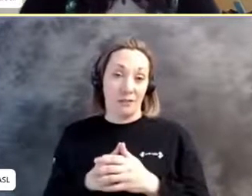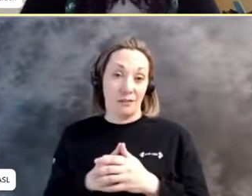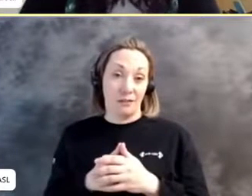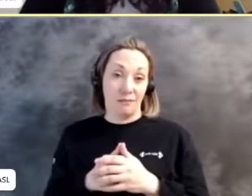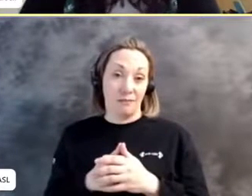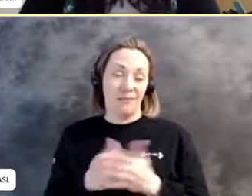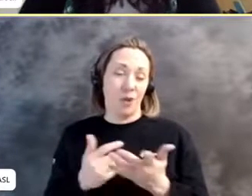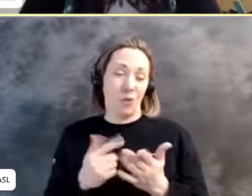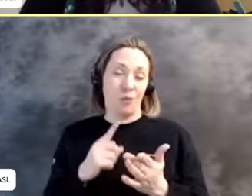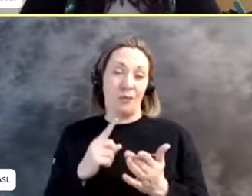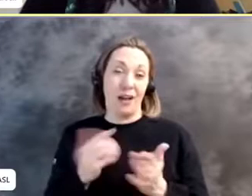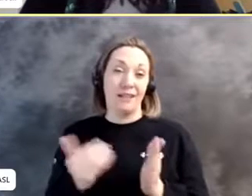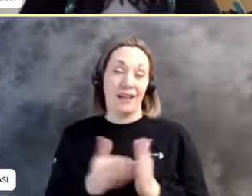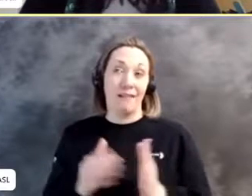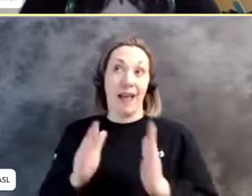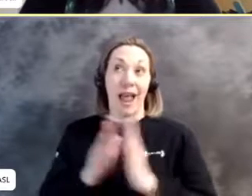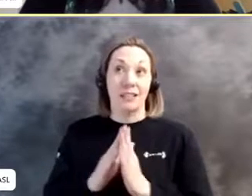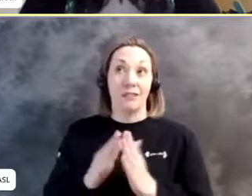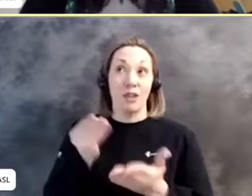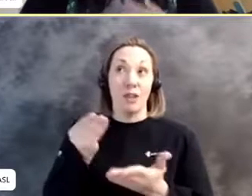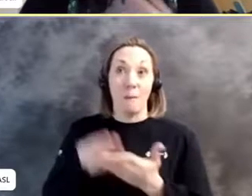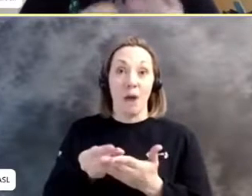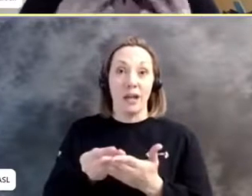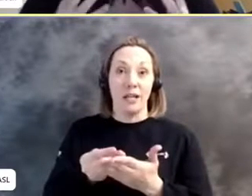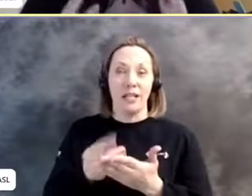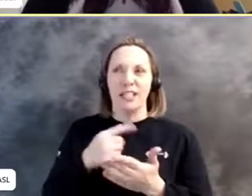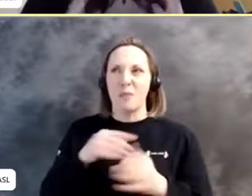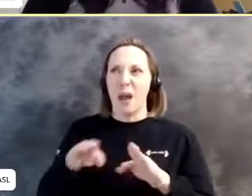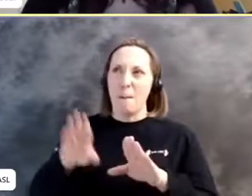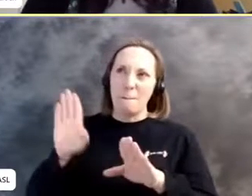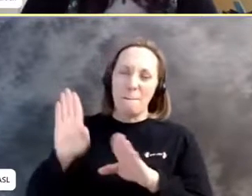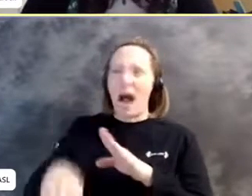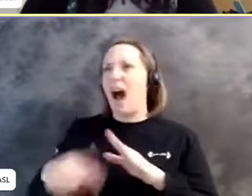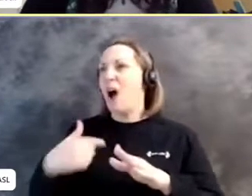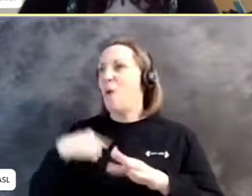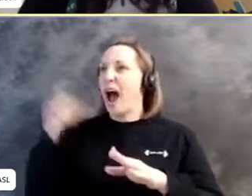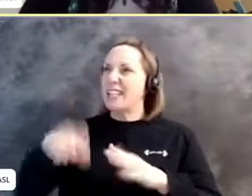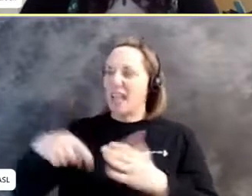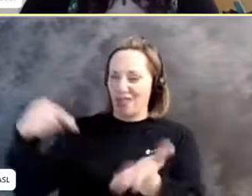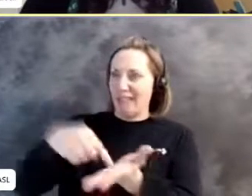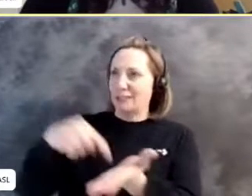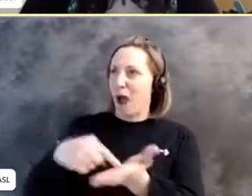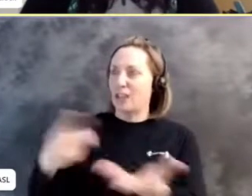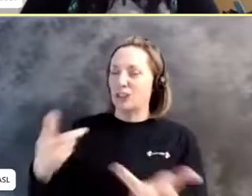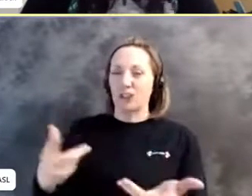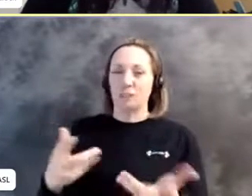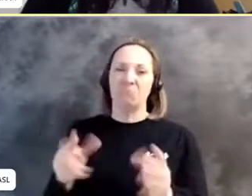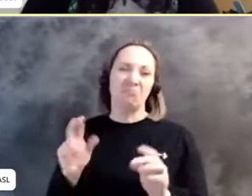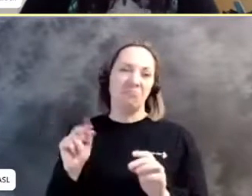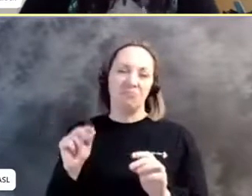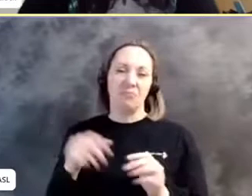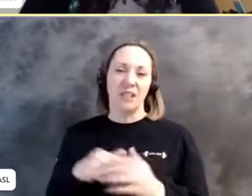way, even if those people had 10 different dedicated time. That is establishing. Asking